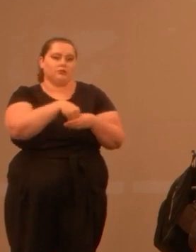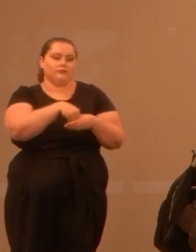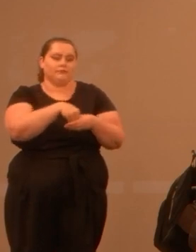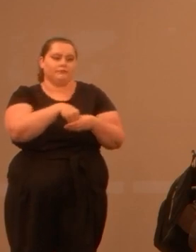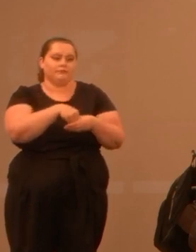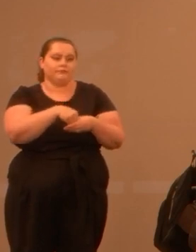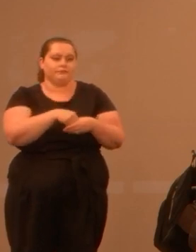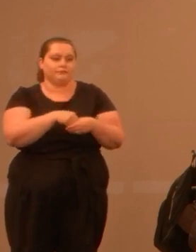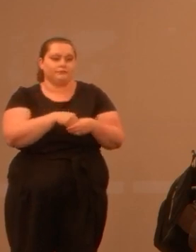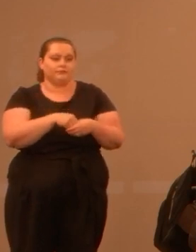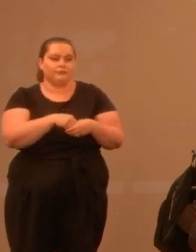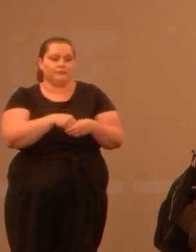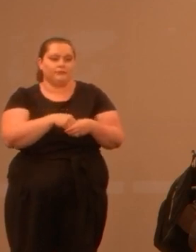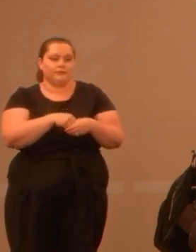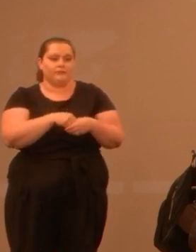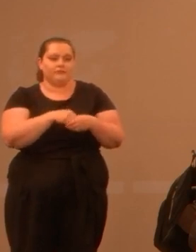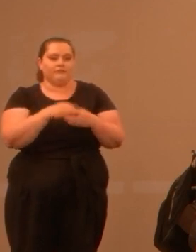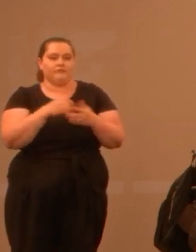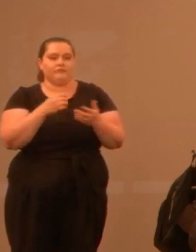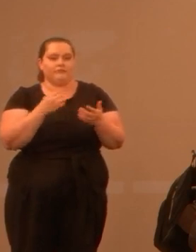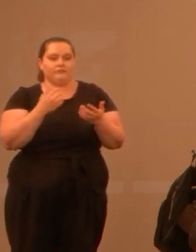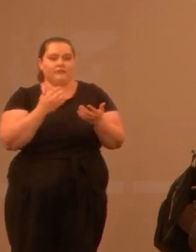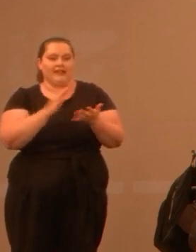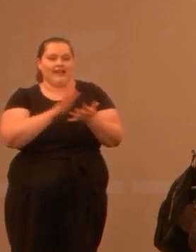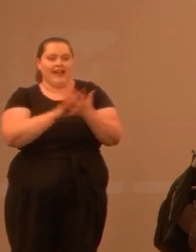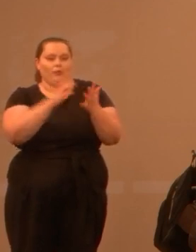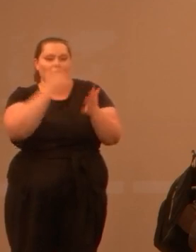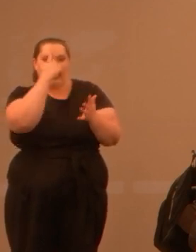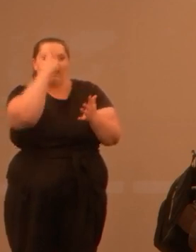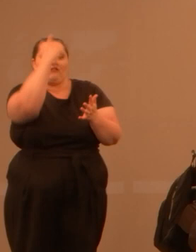role that innovation and digital technology can play is such an